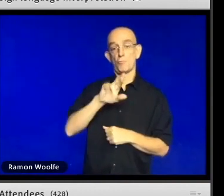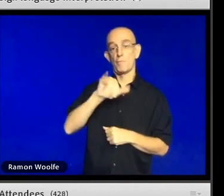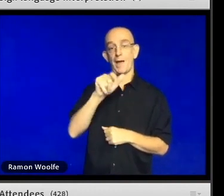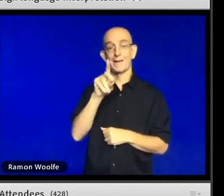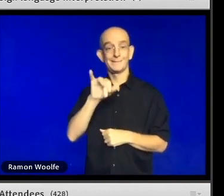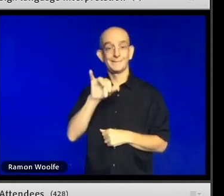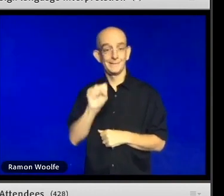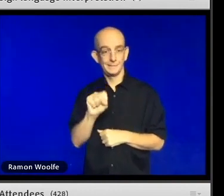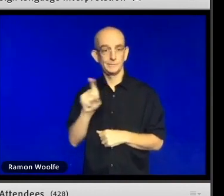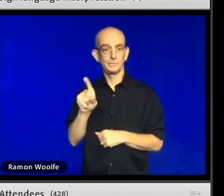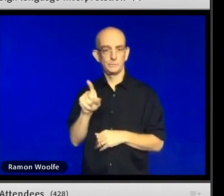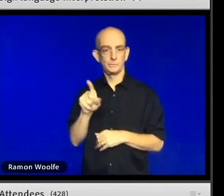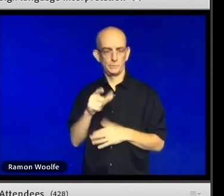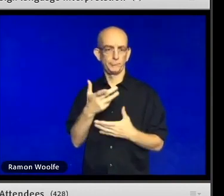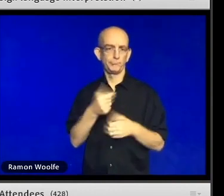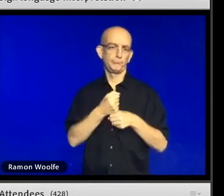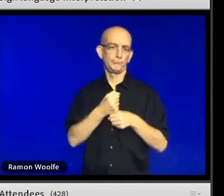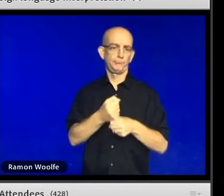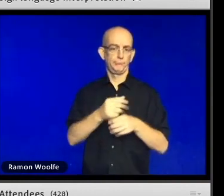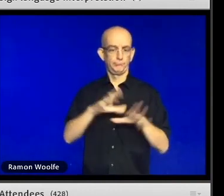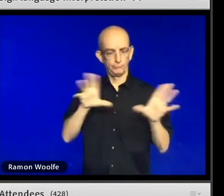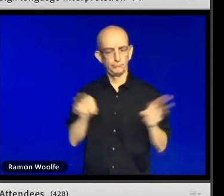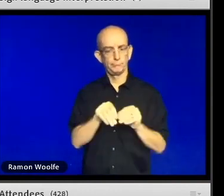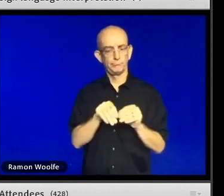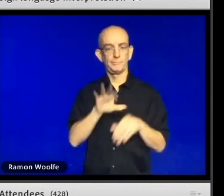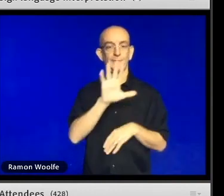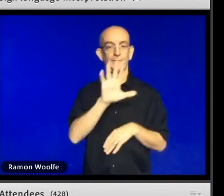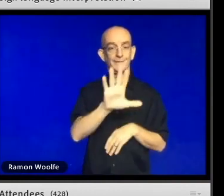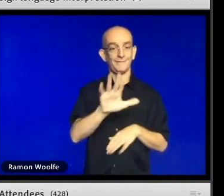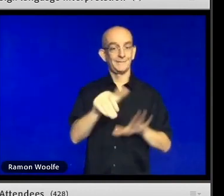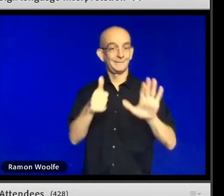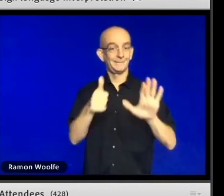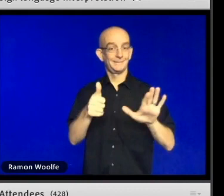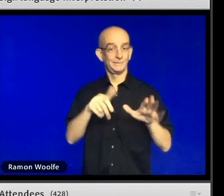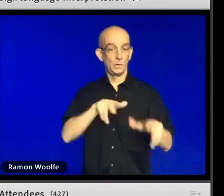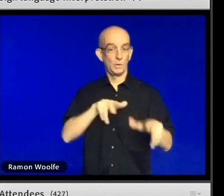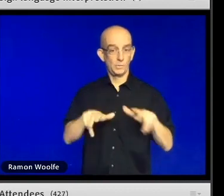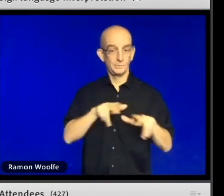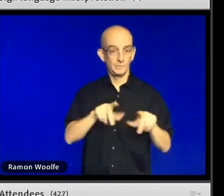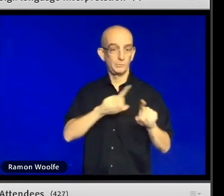when they are displays, they are not with the families. Sometimes they are traveling